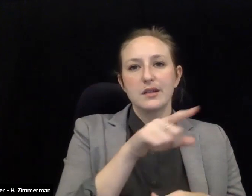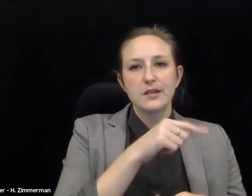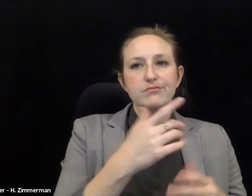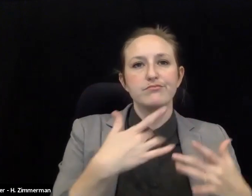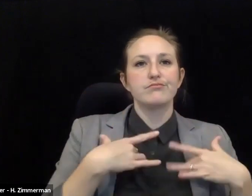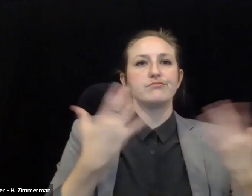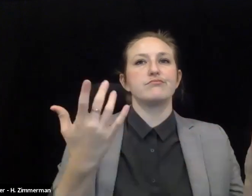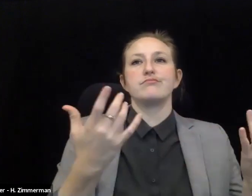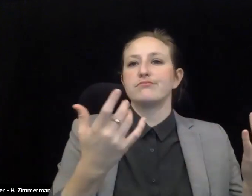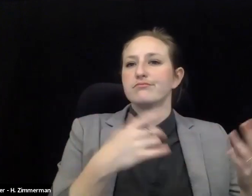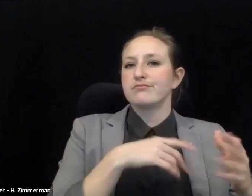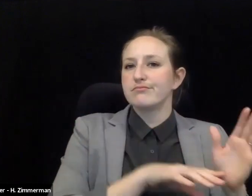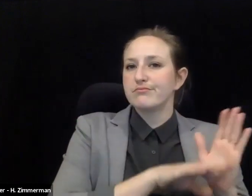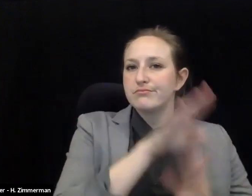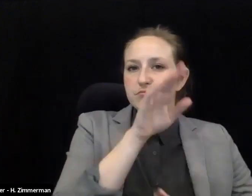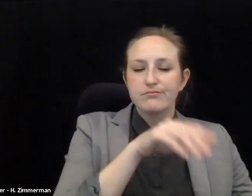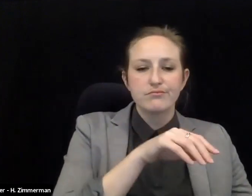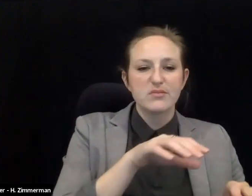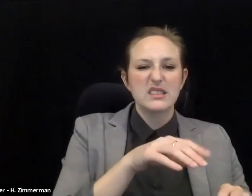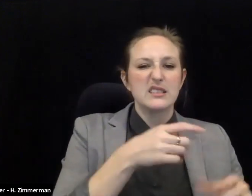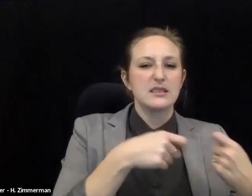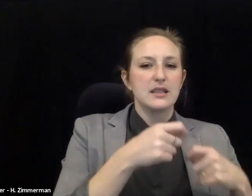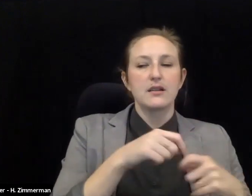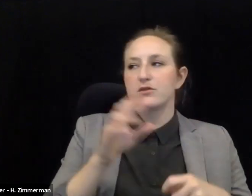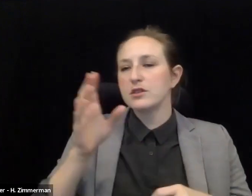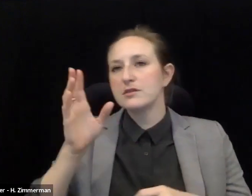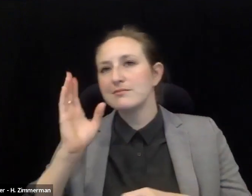more than say speaking and listening. So,